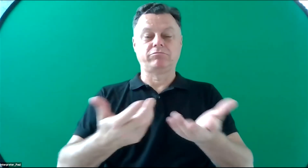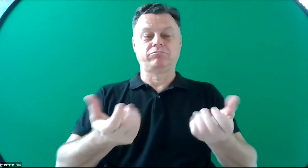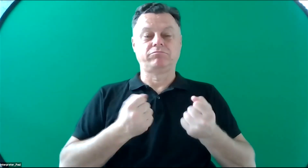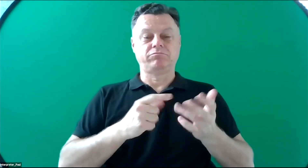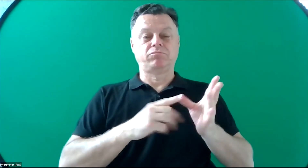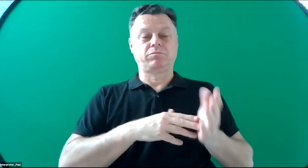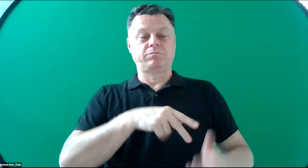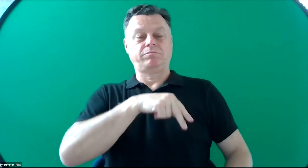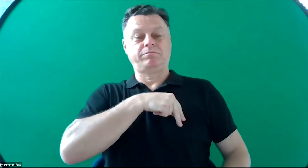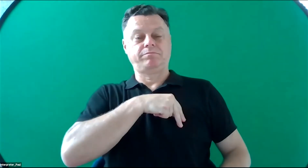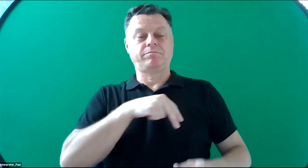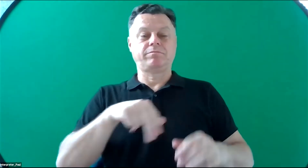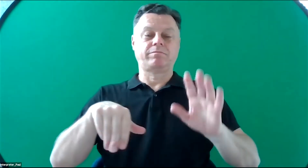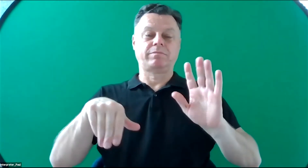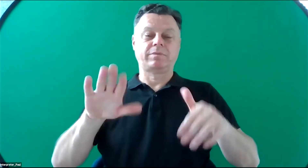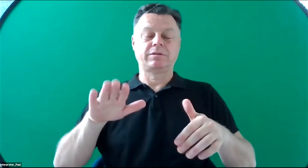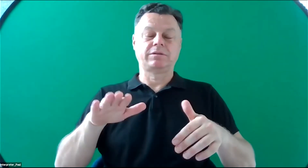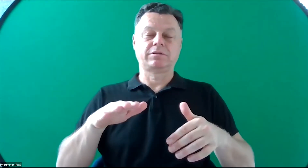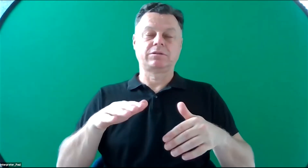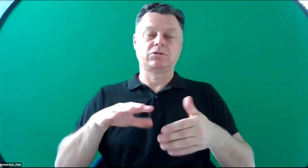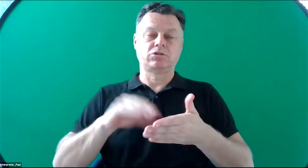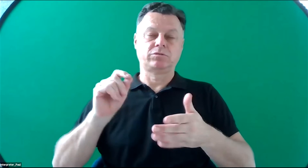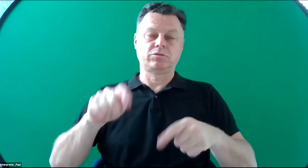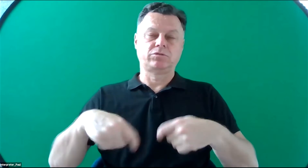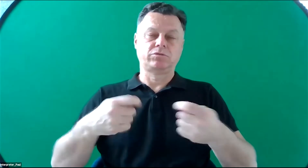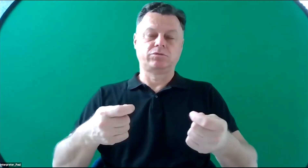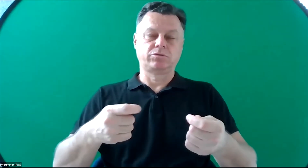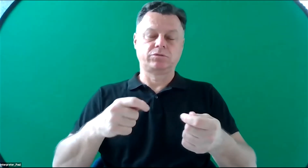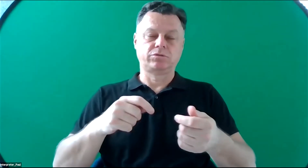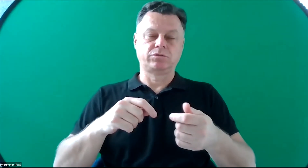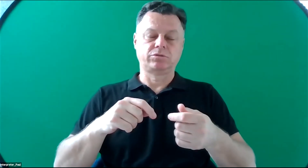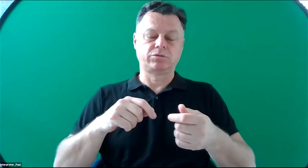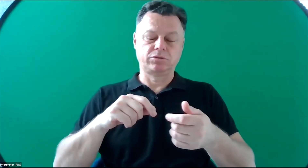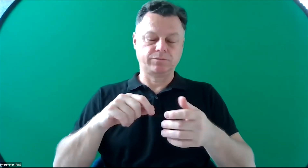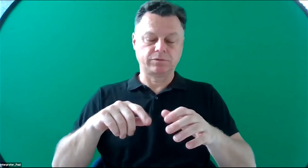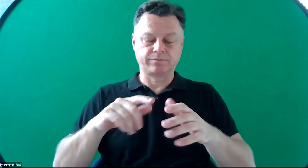contributions to student learning as part of the Australian Award for University Teaching Program.